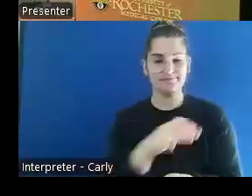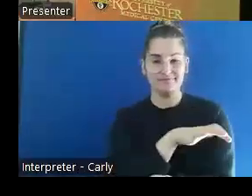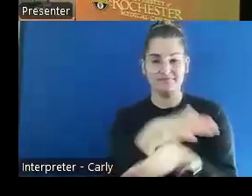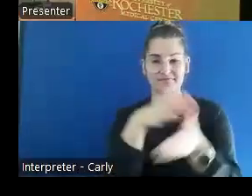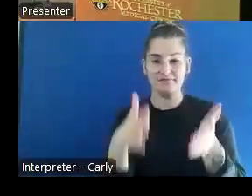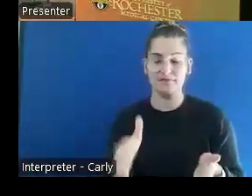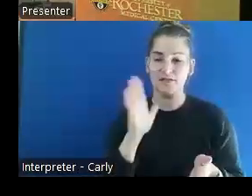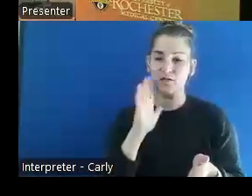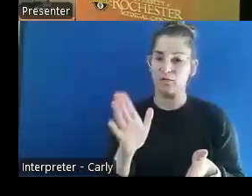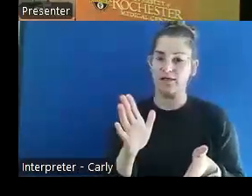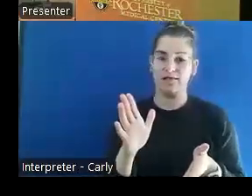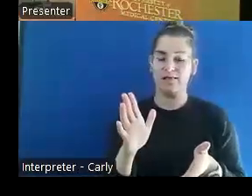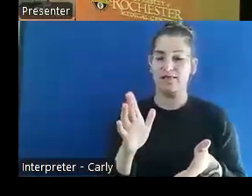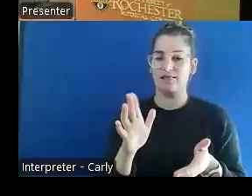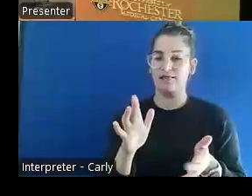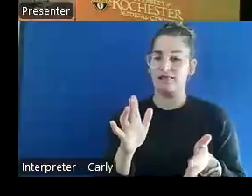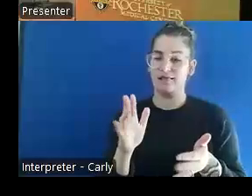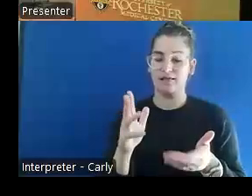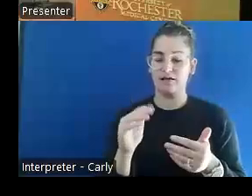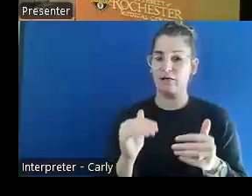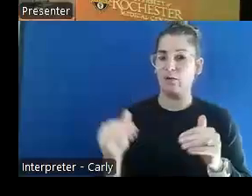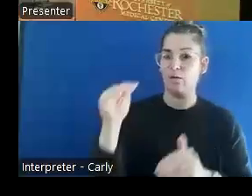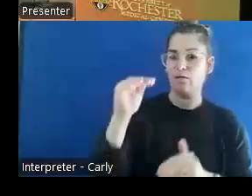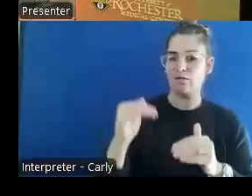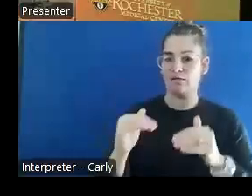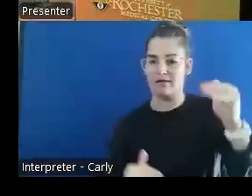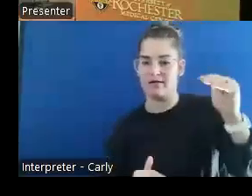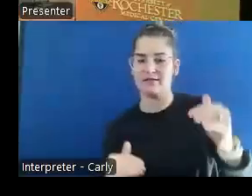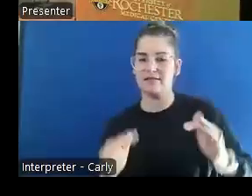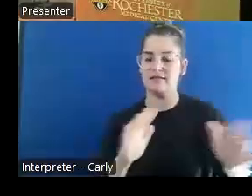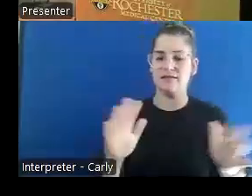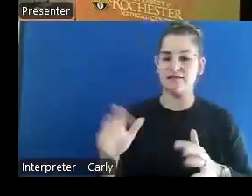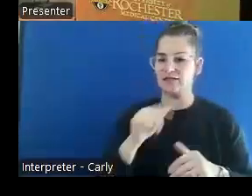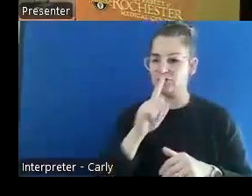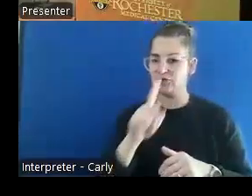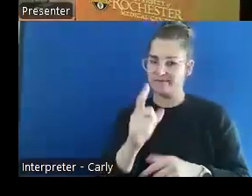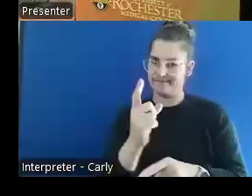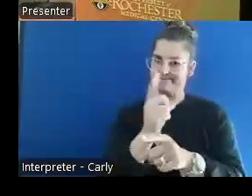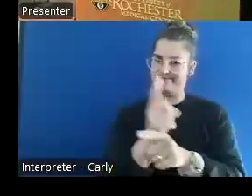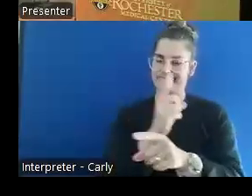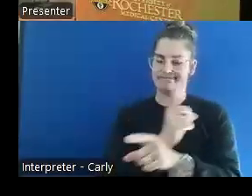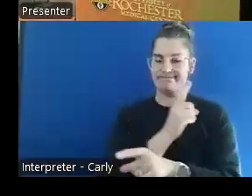or over um estimate or what they think the patient abilities are and what the patients's um you know